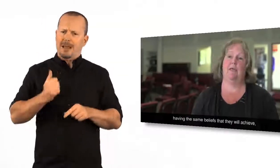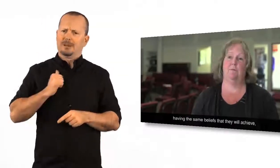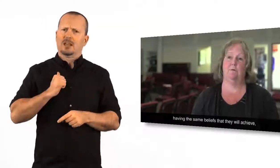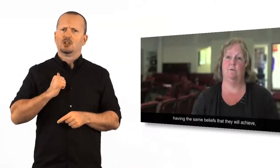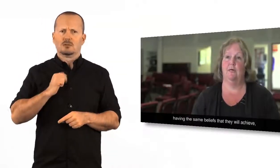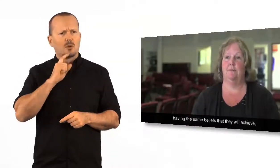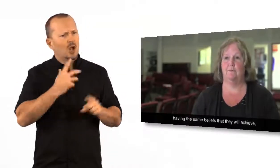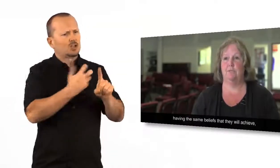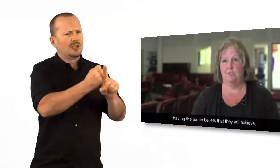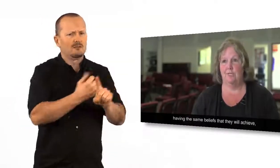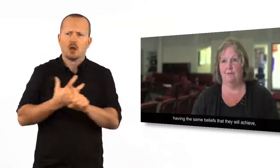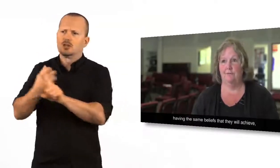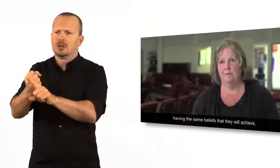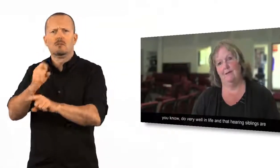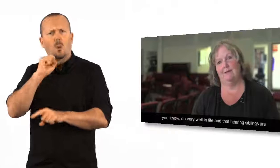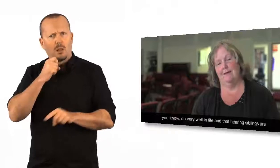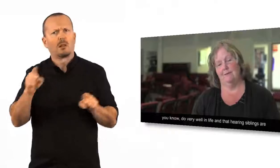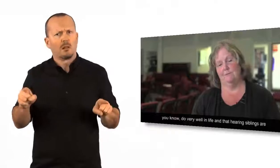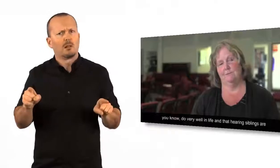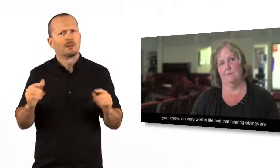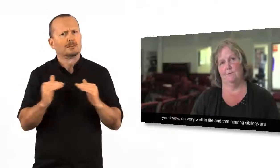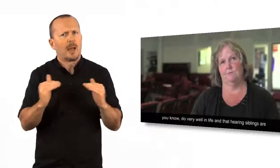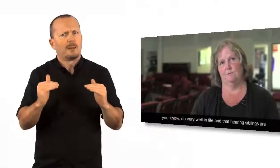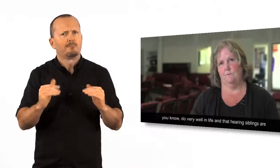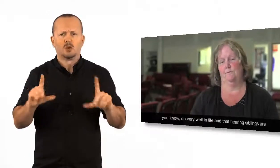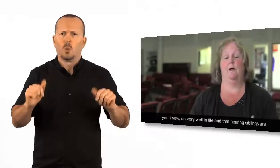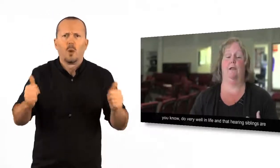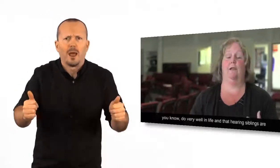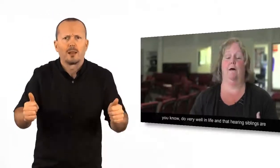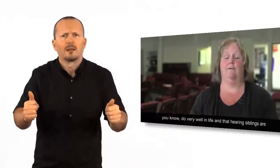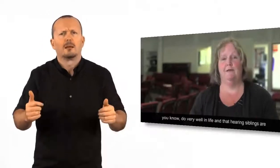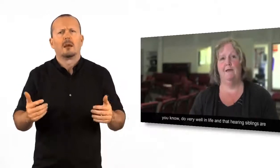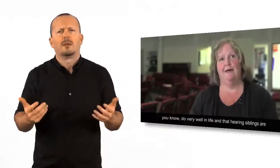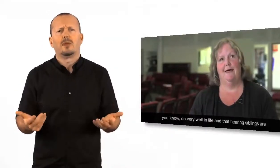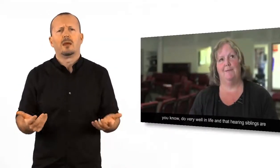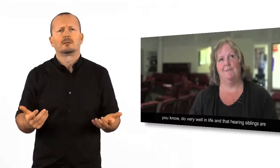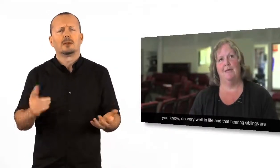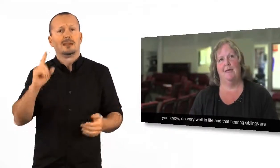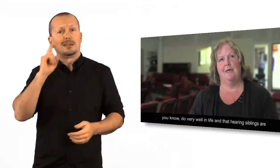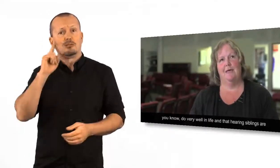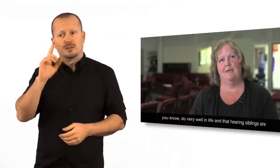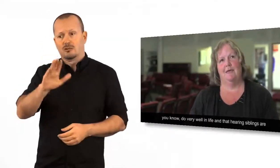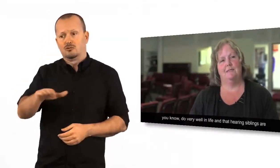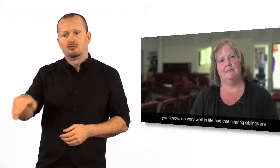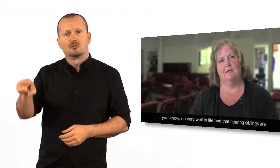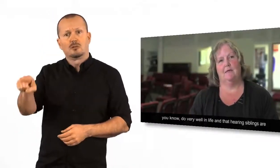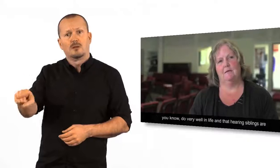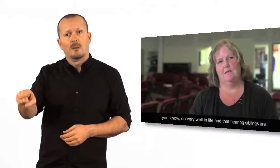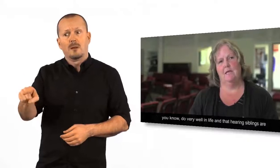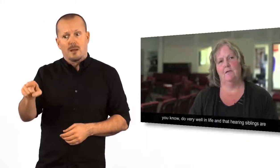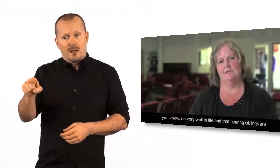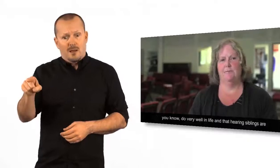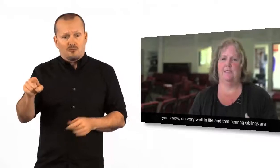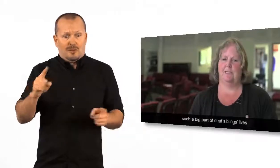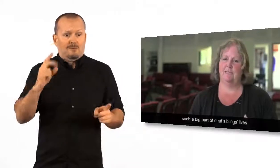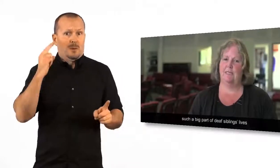that they will achieve, you know do very well in life, and that hearing siblings are such